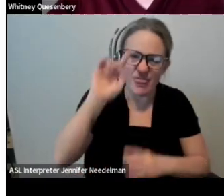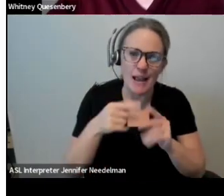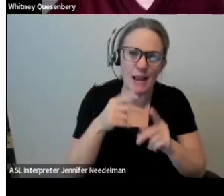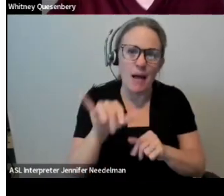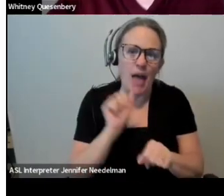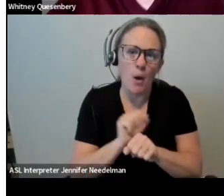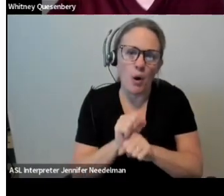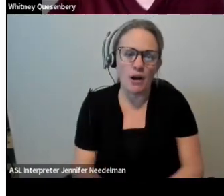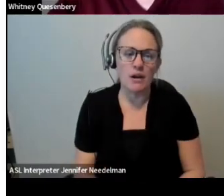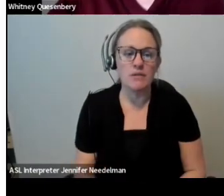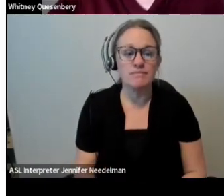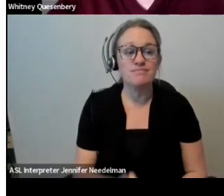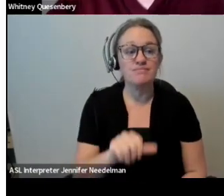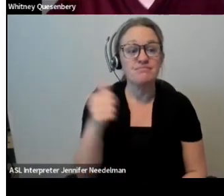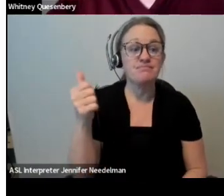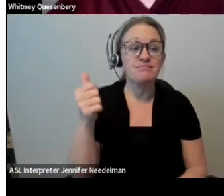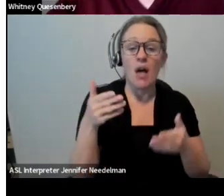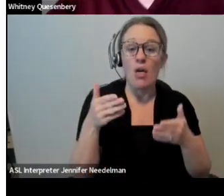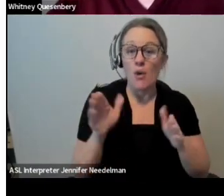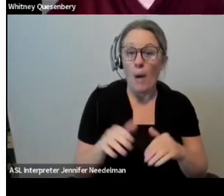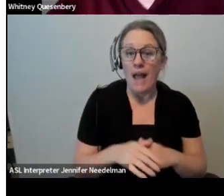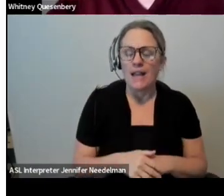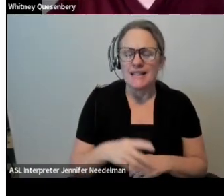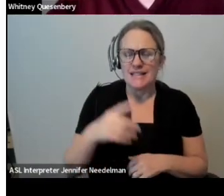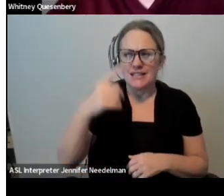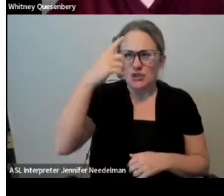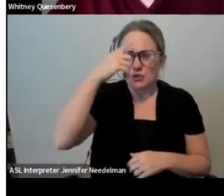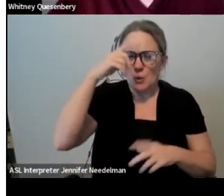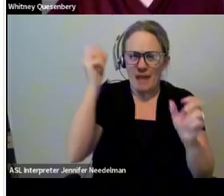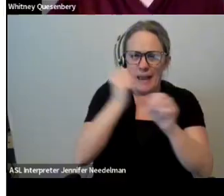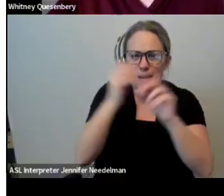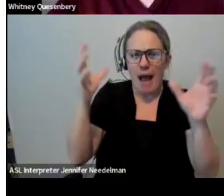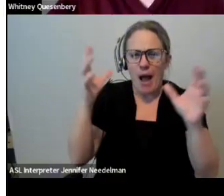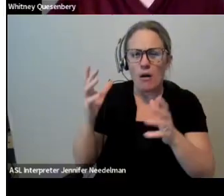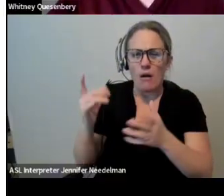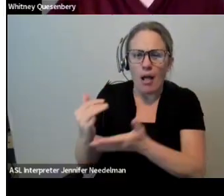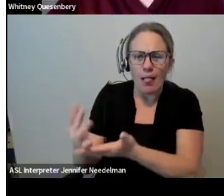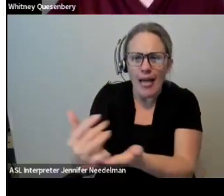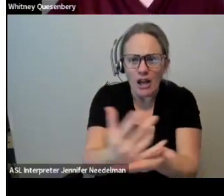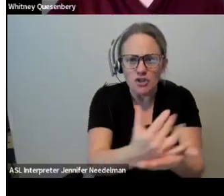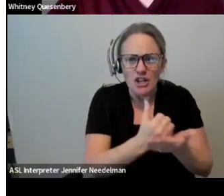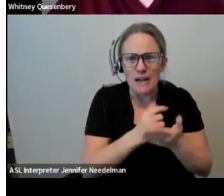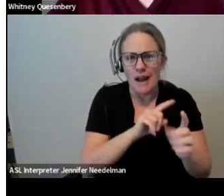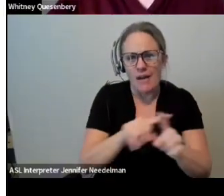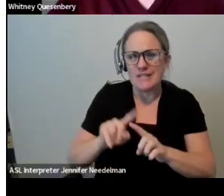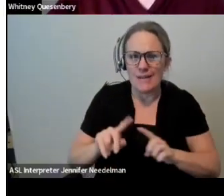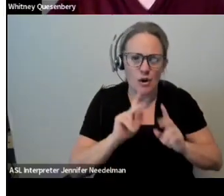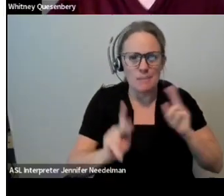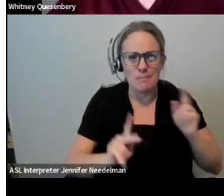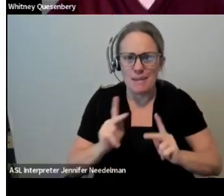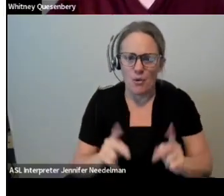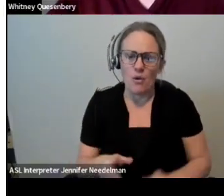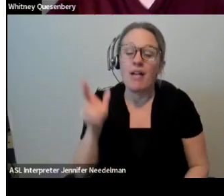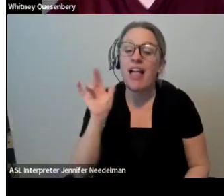to divide it up is to think about a collection of people. And that's what we've really done in, in the book, which is